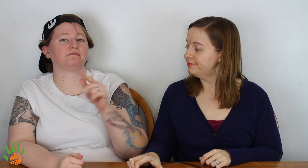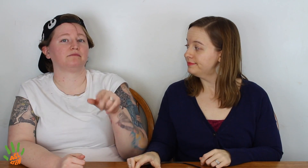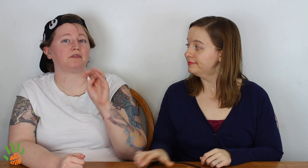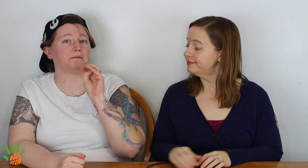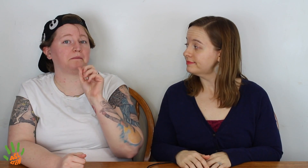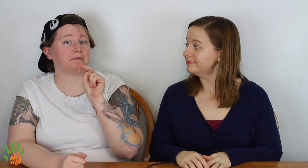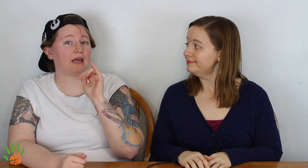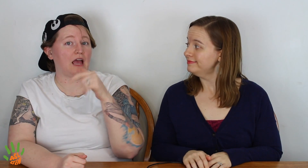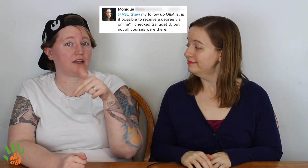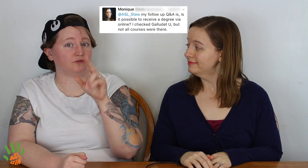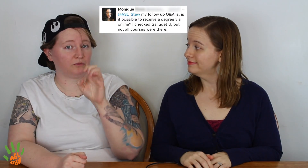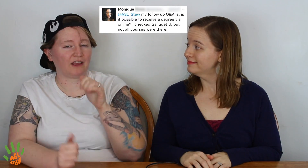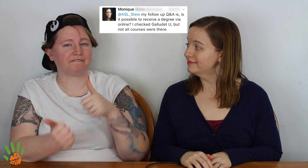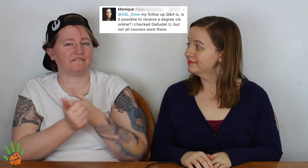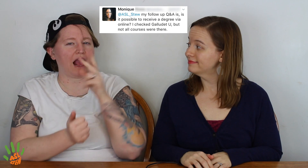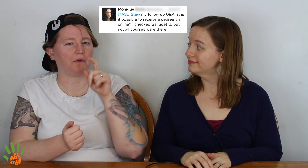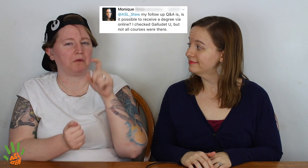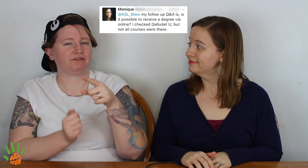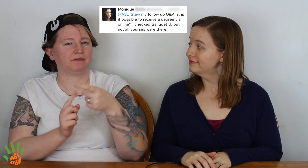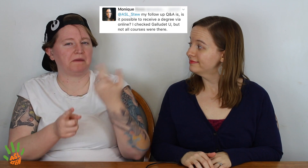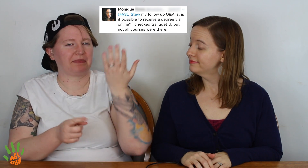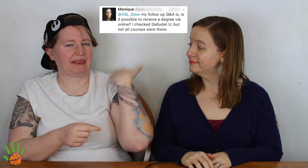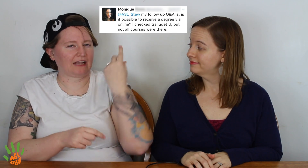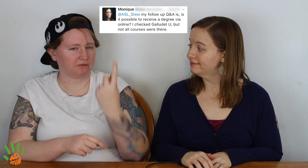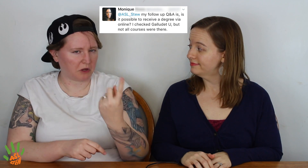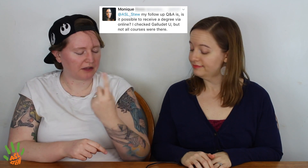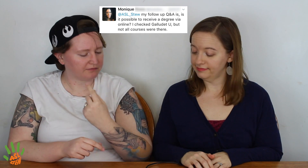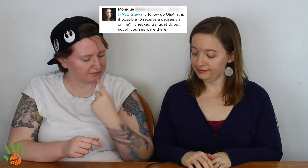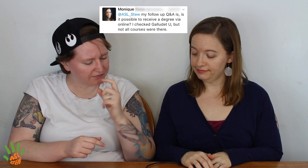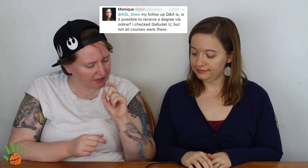Okay, this is Monique again as a follow-up question from before.